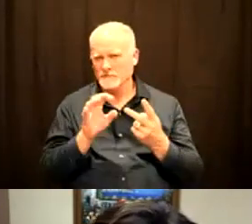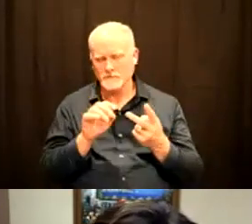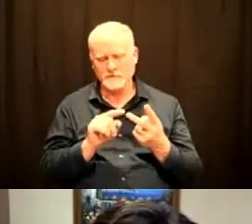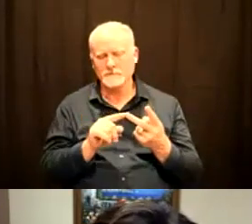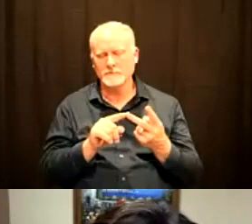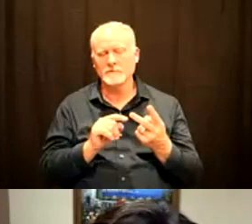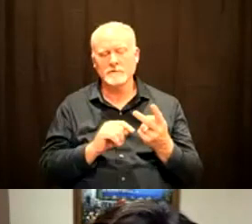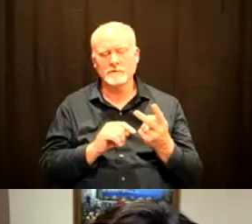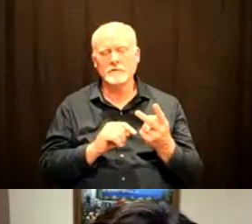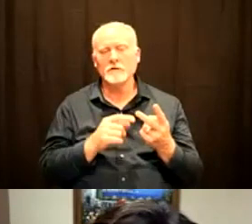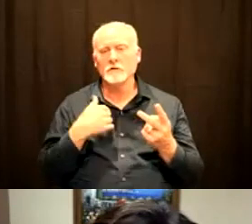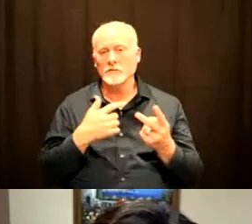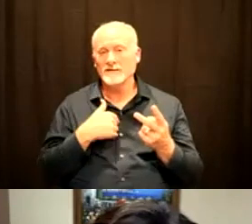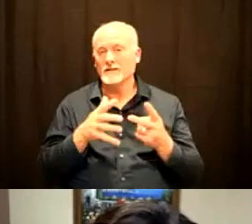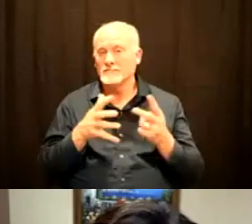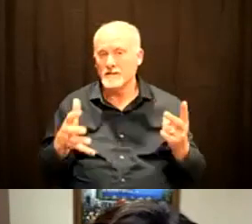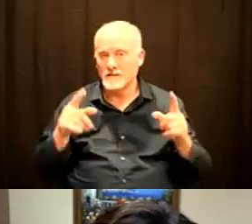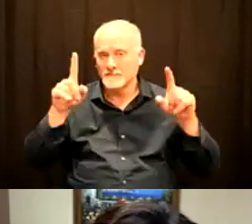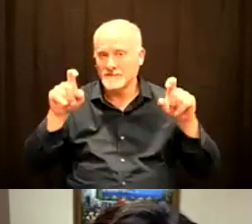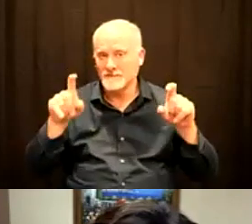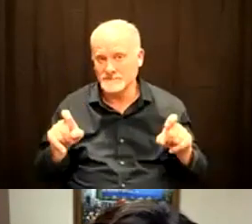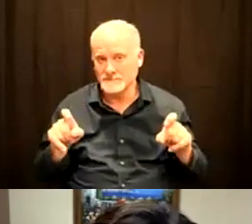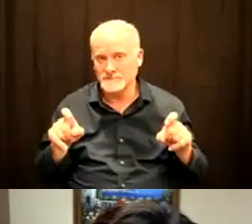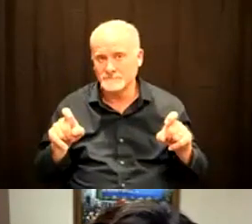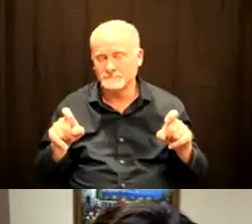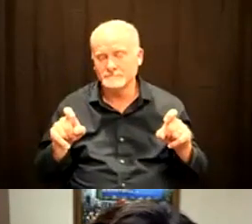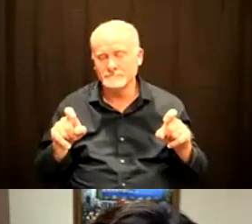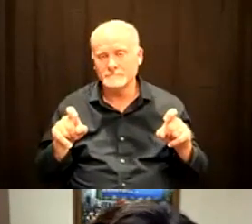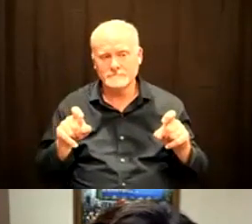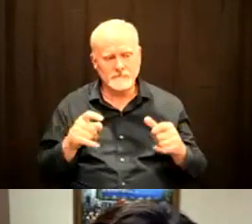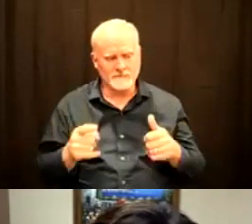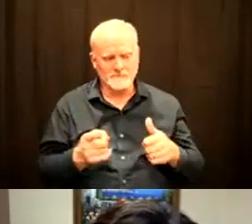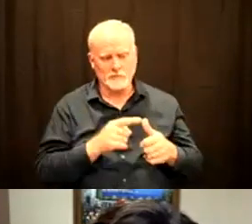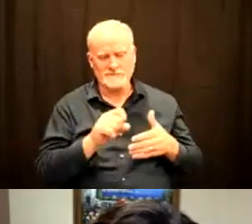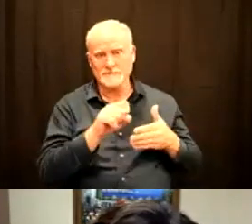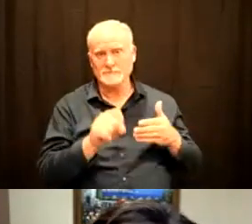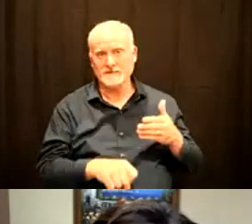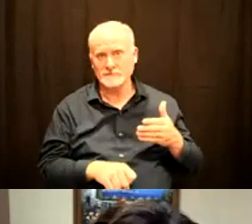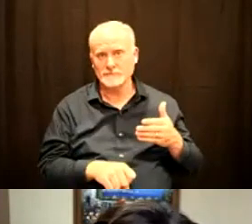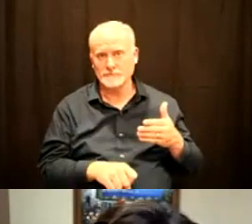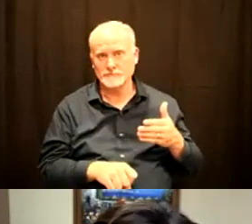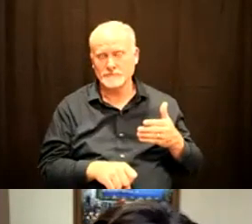is that we did a lot of testing um i think in the first semester but in fact we realized there